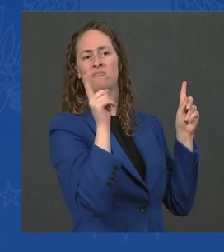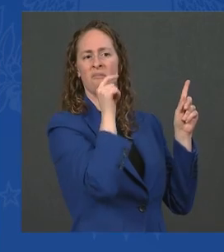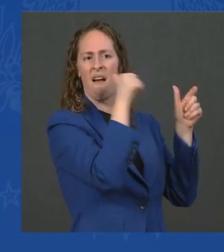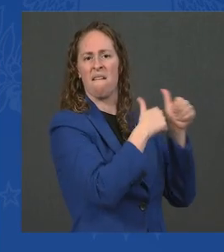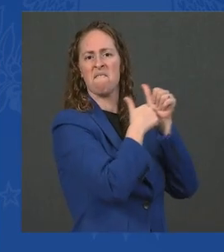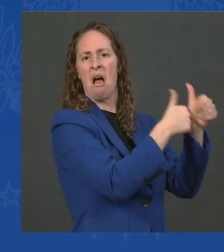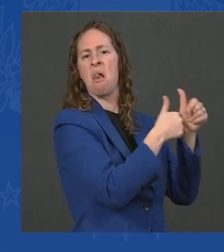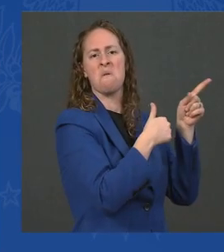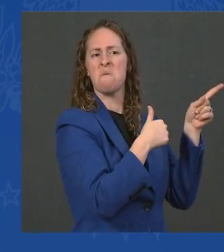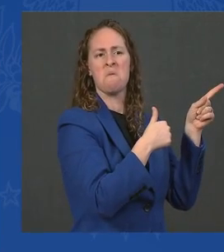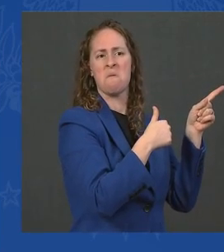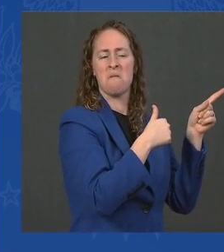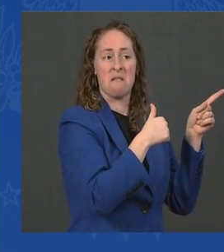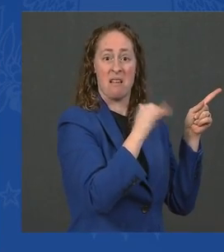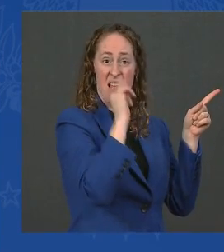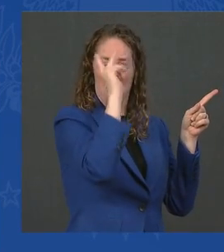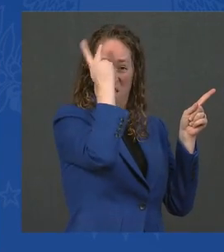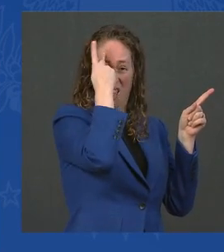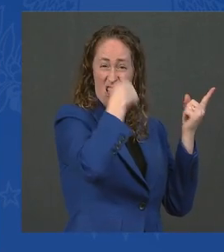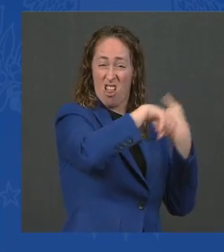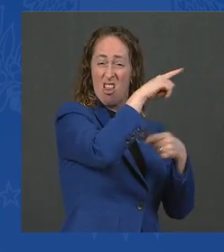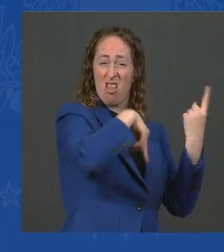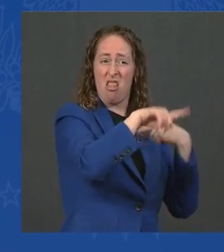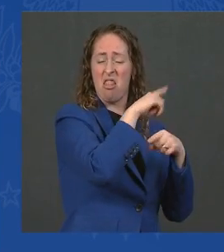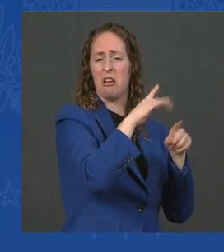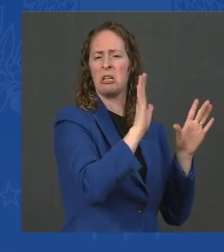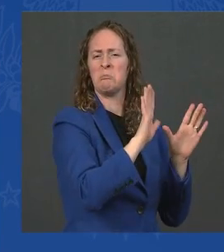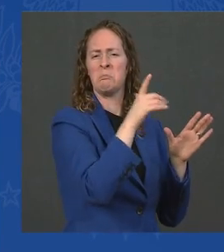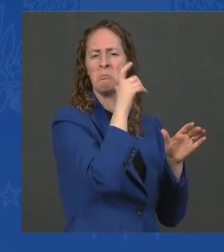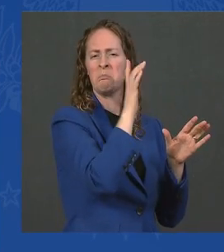Politics doesn't have to be this way. They're growing up in an environment